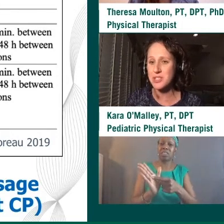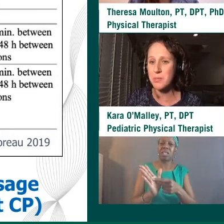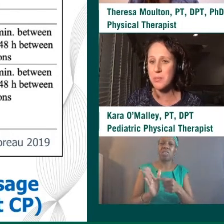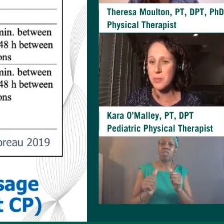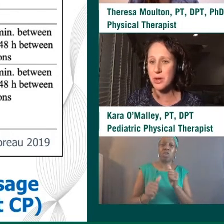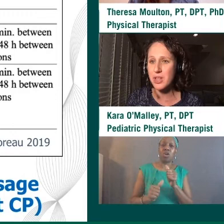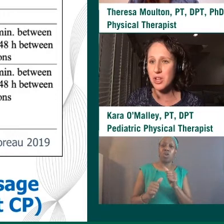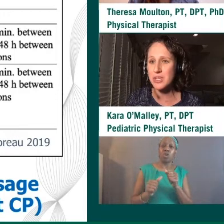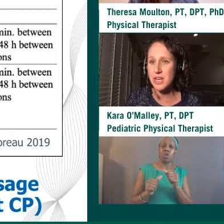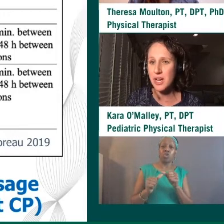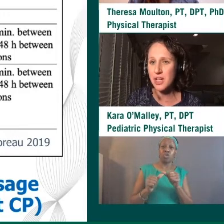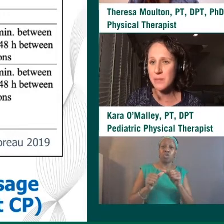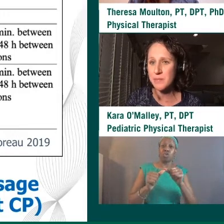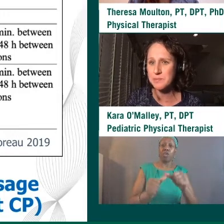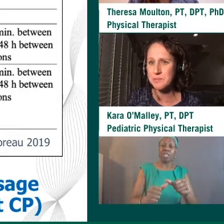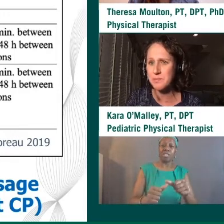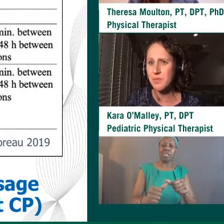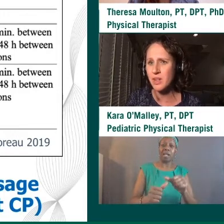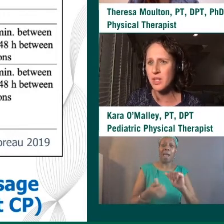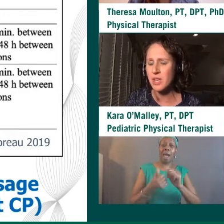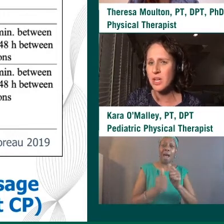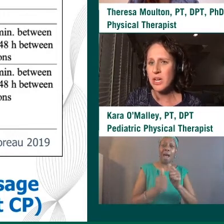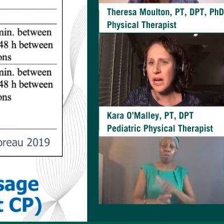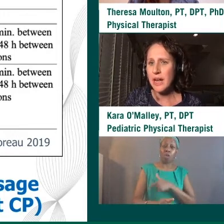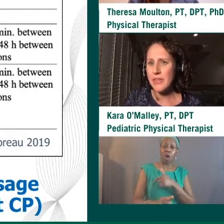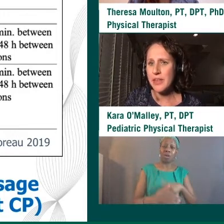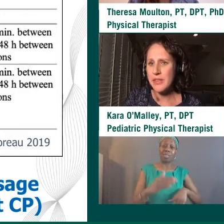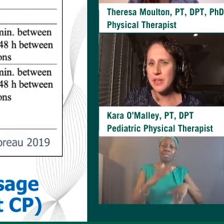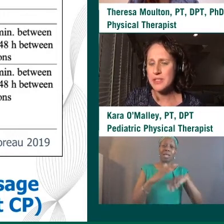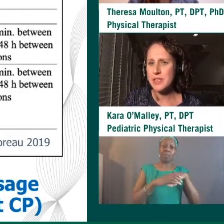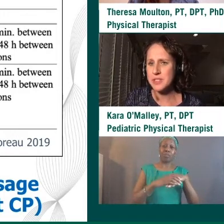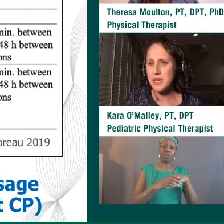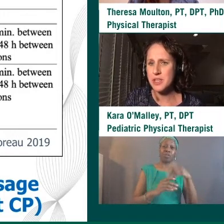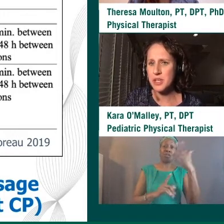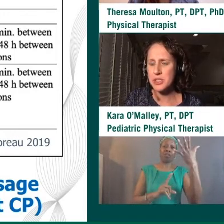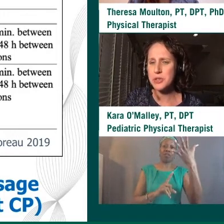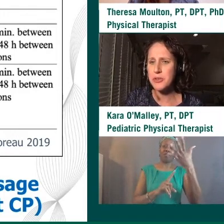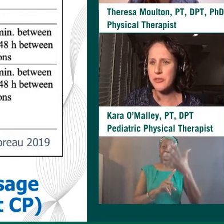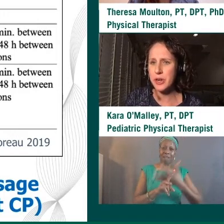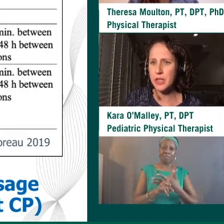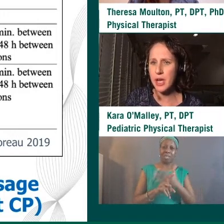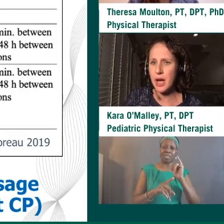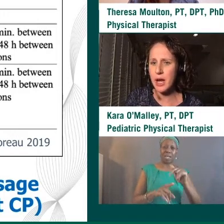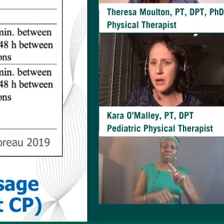It's a pretty long time. And then the intensity is also fairly high.